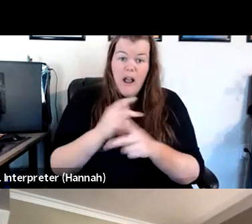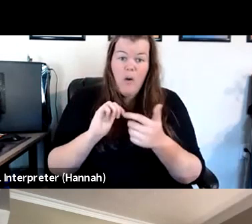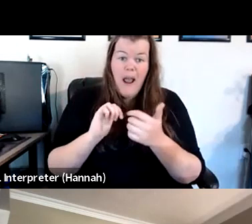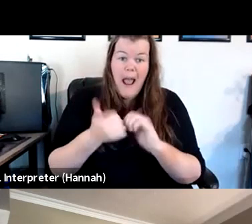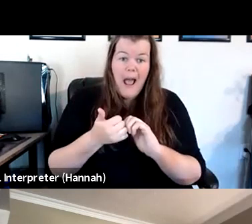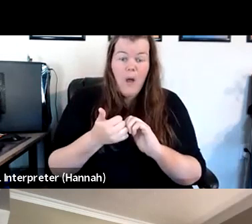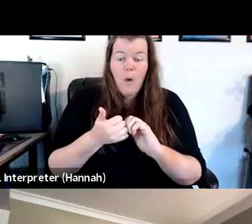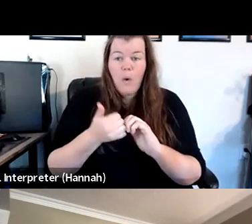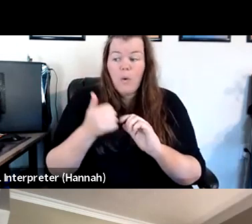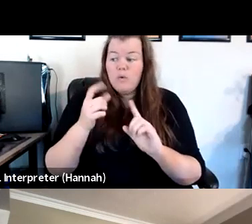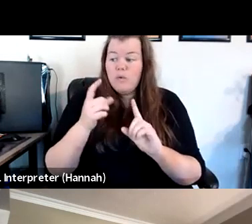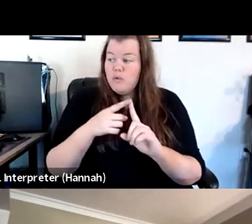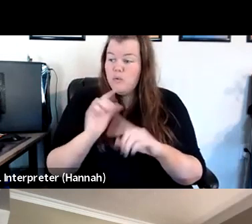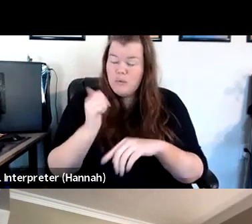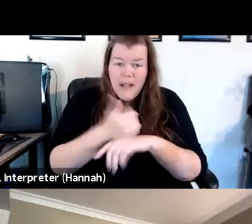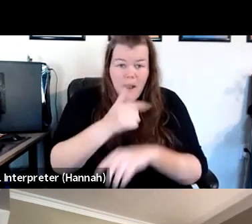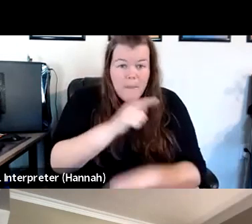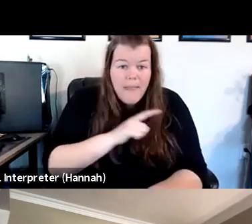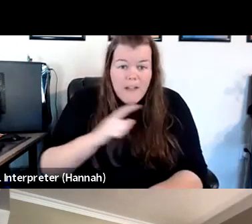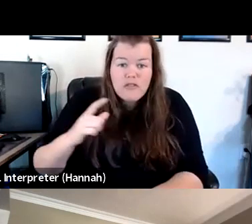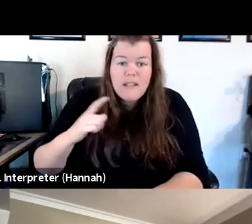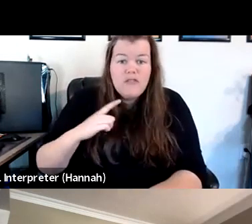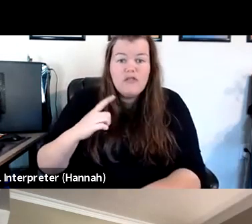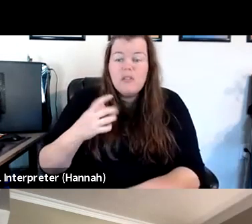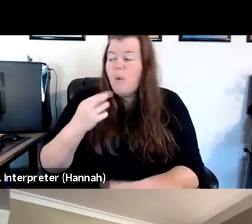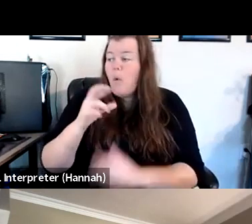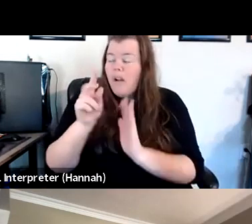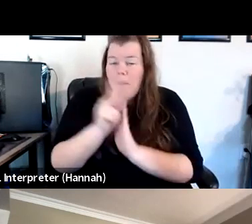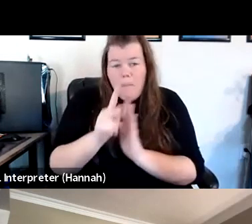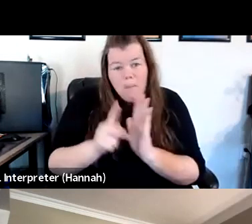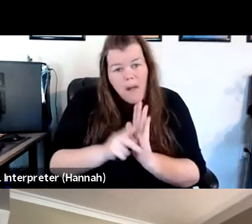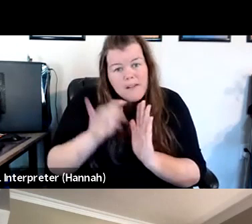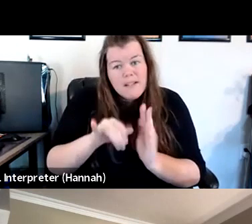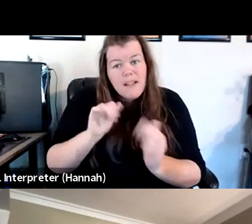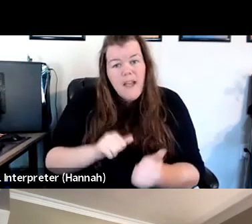put either legislation or policy in place that addresses the data collection